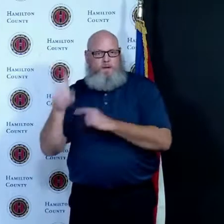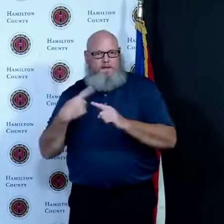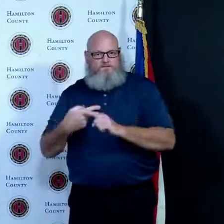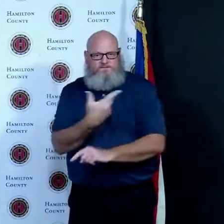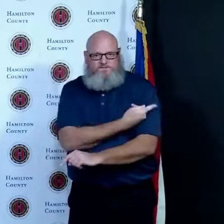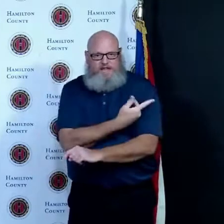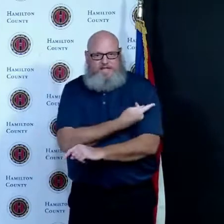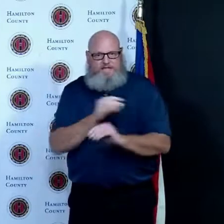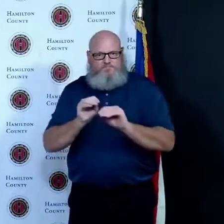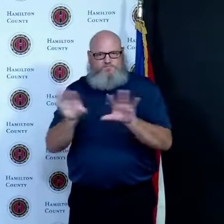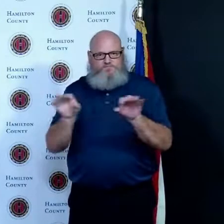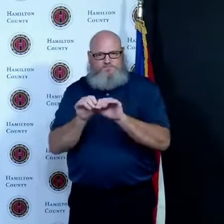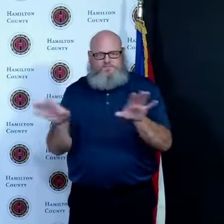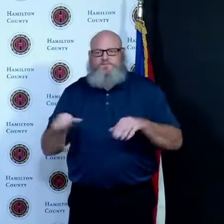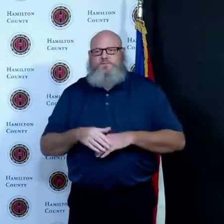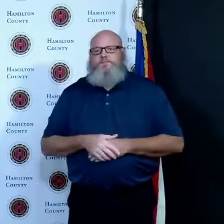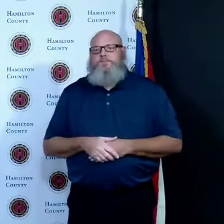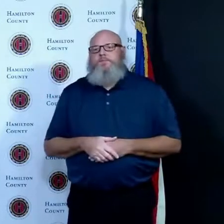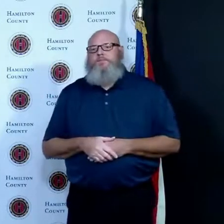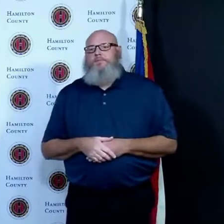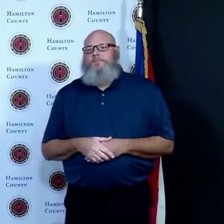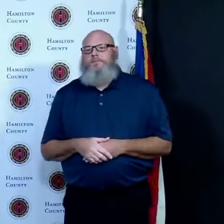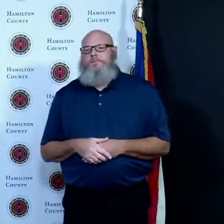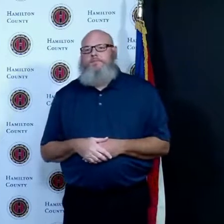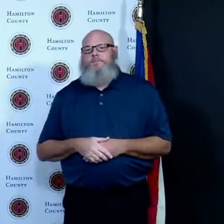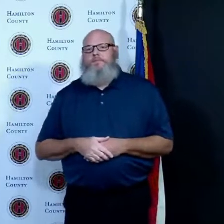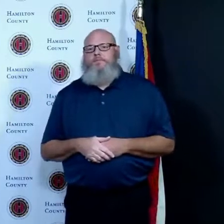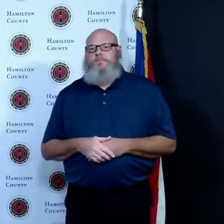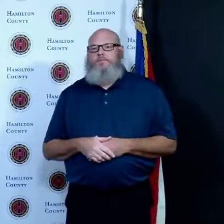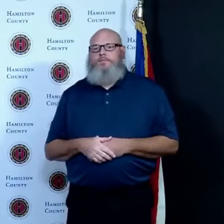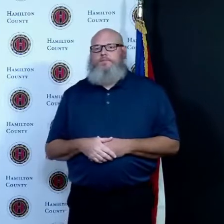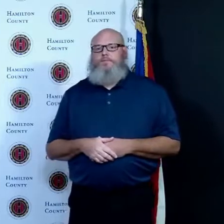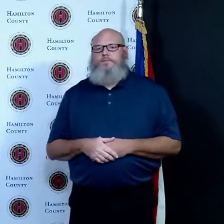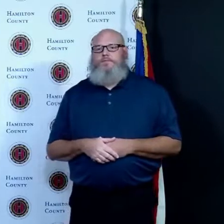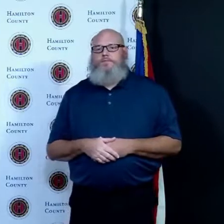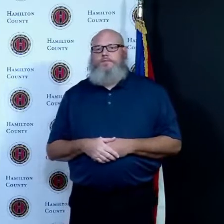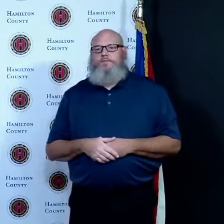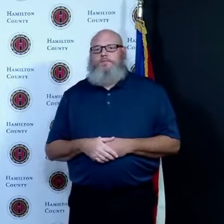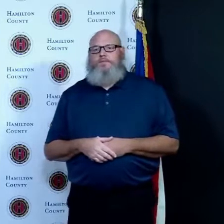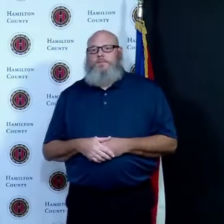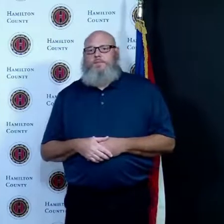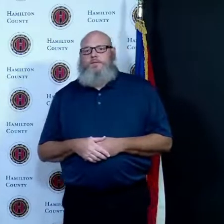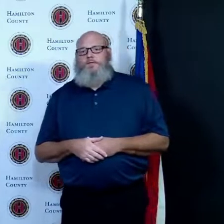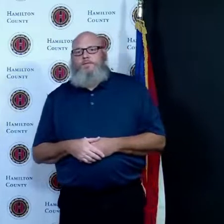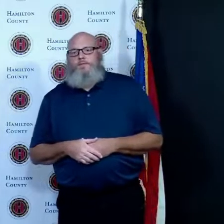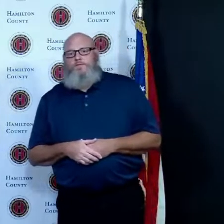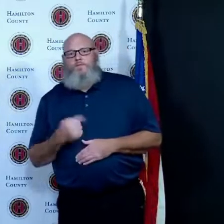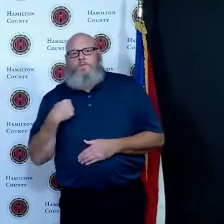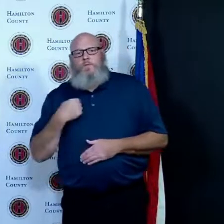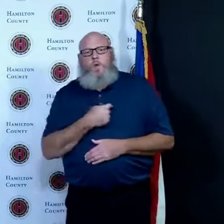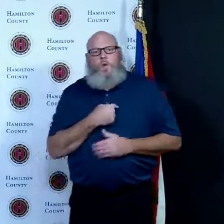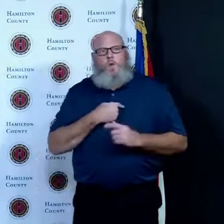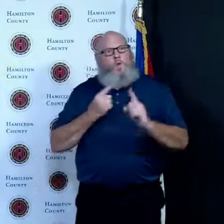we can as quickly as possible get folks vaccinated in Hamilton County Greg will also obviously give